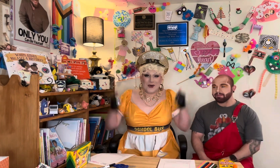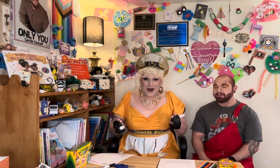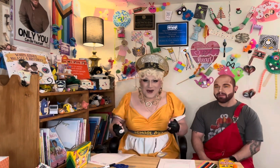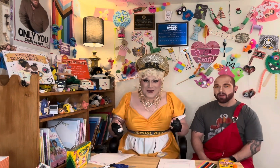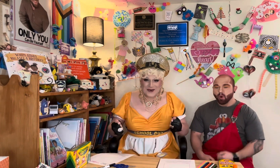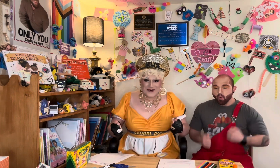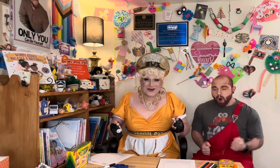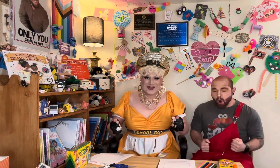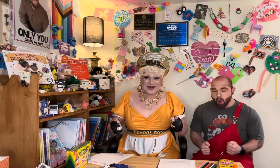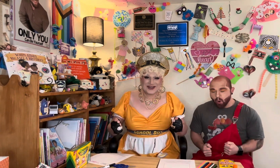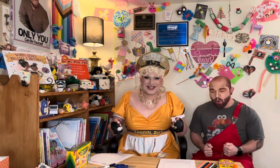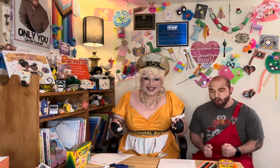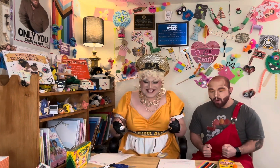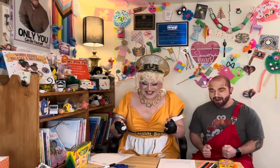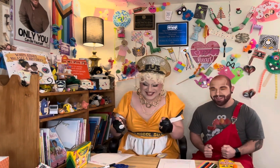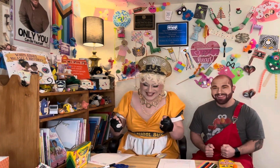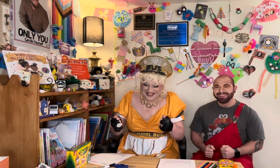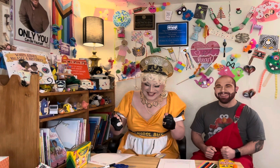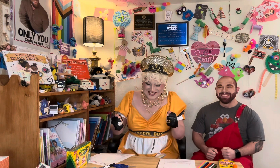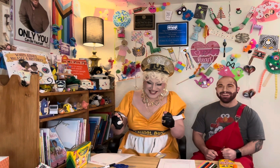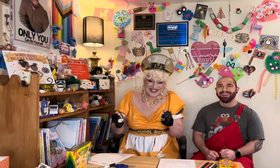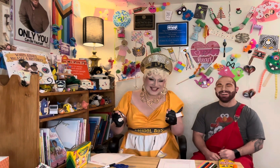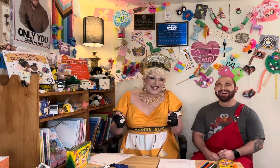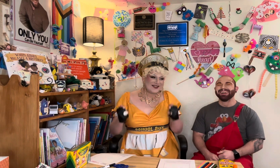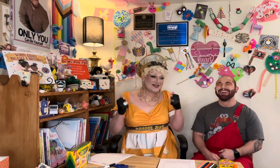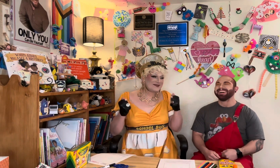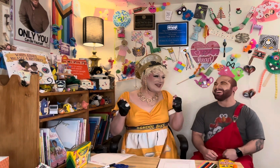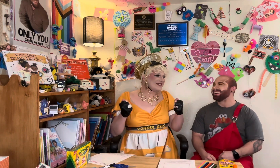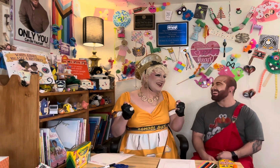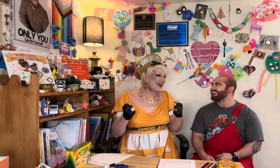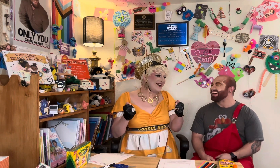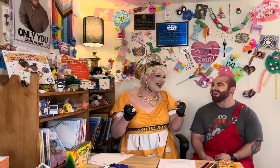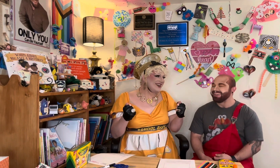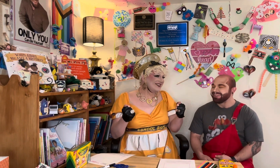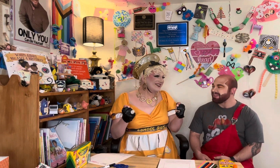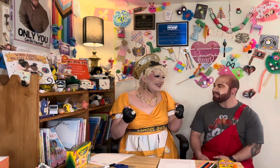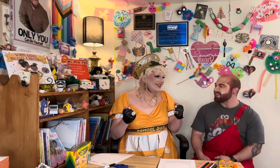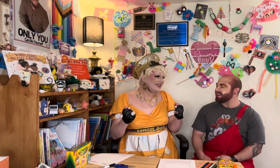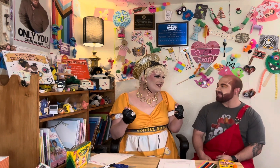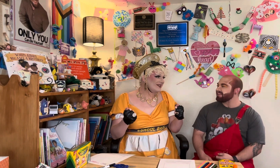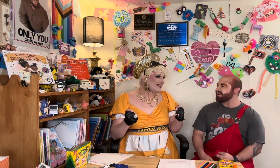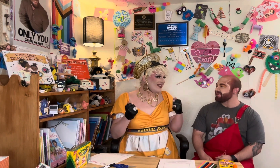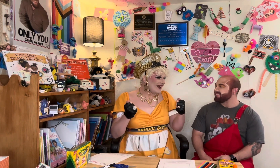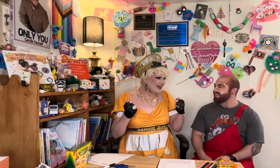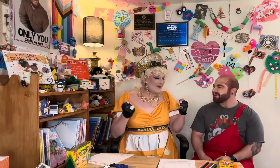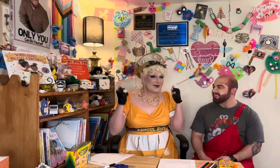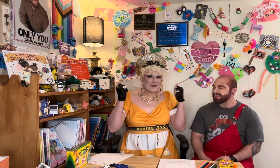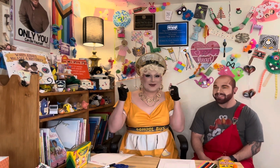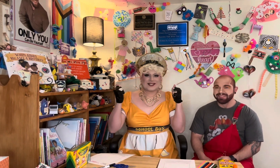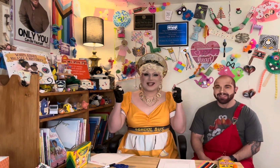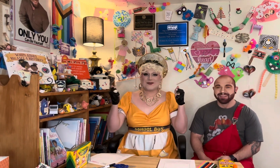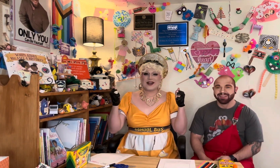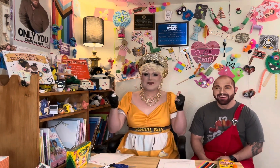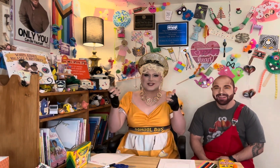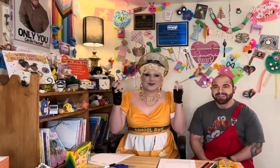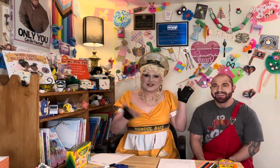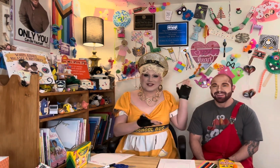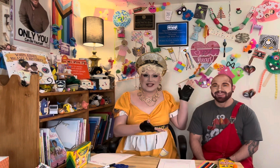Woo! BUSTER: Woo! Mr. Buster, how are you? BUSTER: I'm good, how are you? CALI: Good! We're celebrating Mr. Buster today.